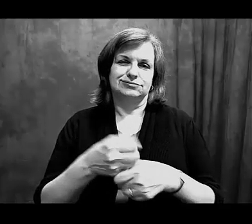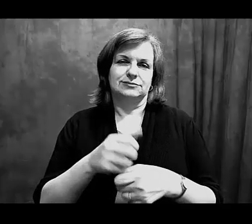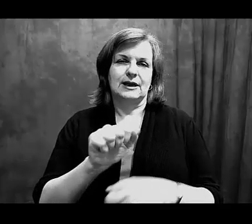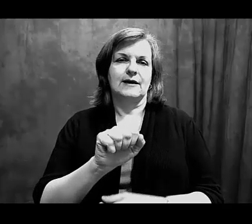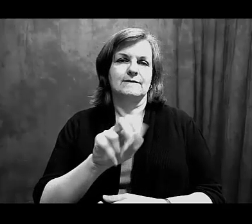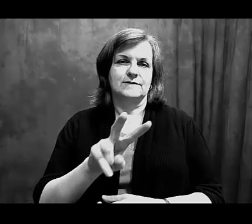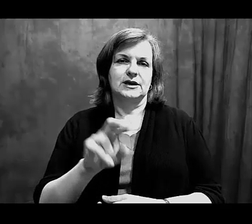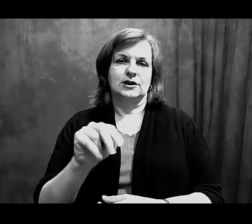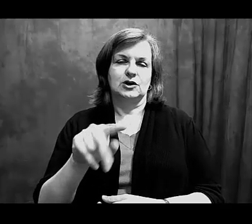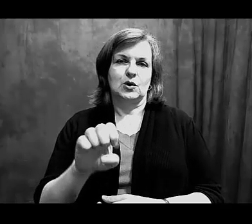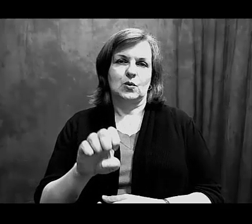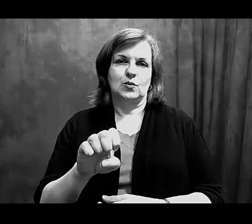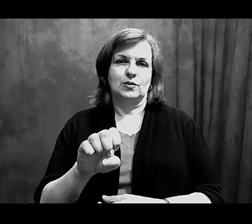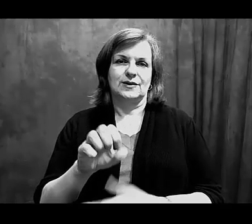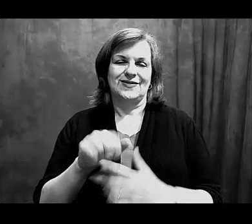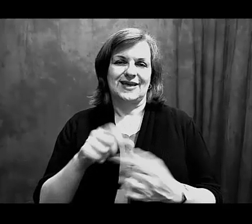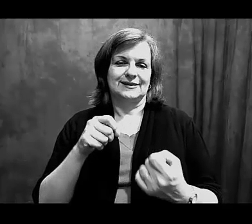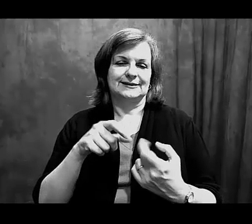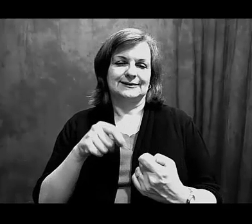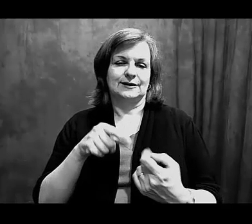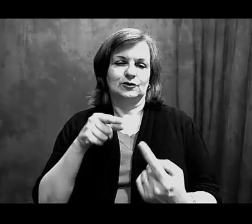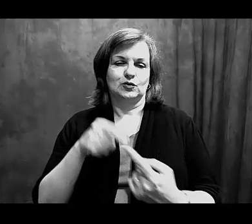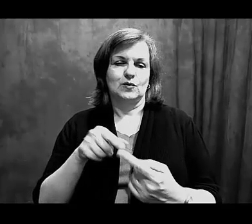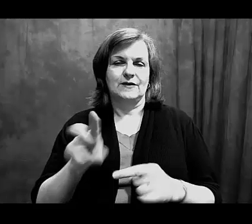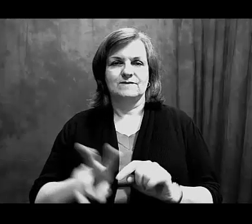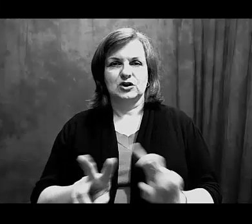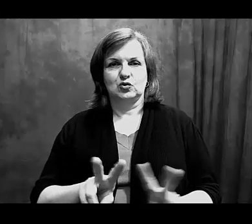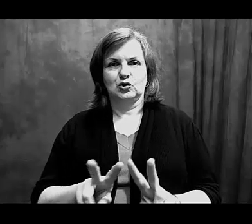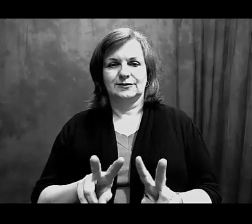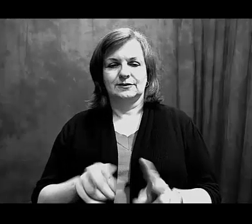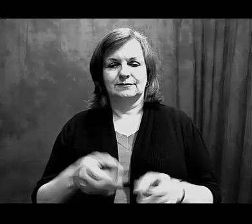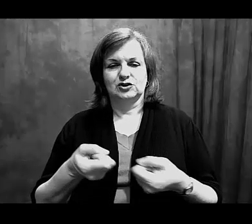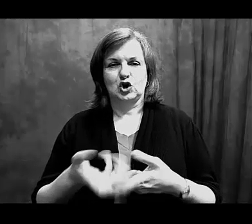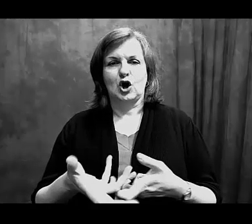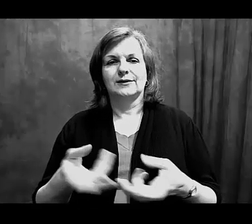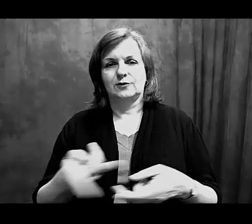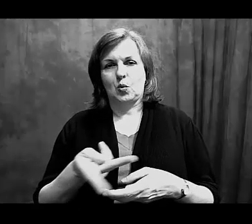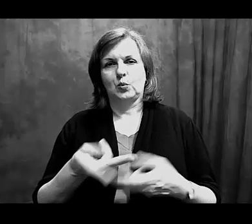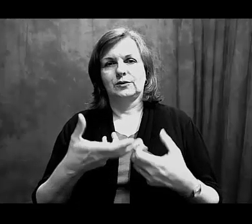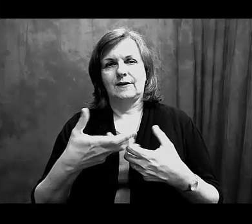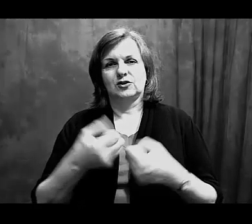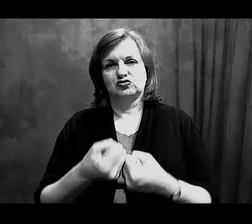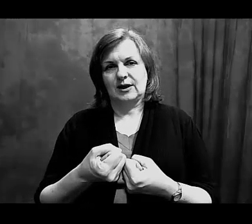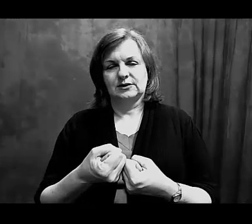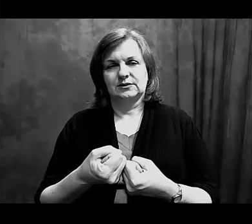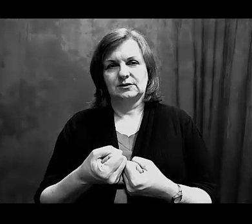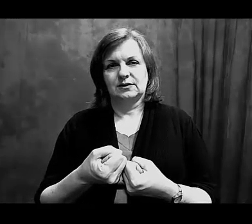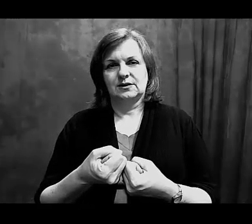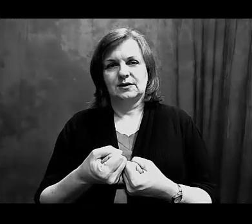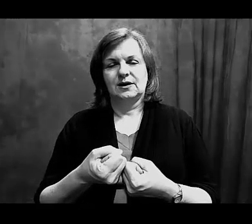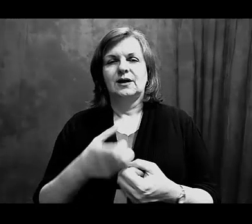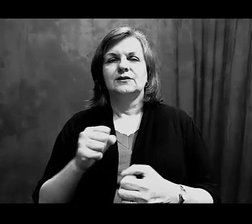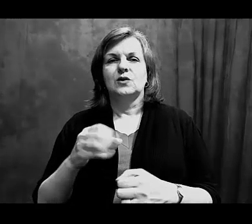atria to determine how fast the heart beats now this is based on a lot of things